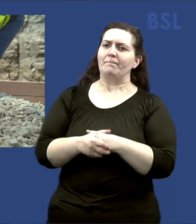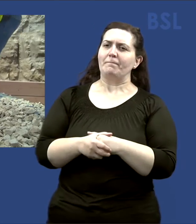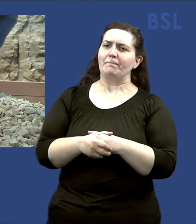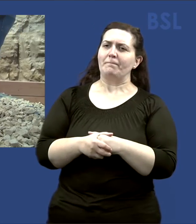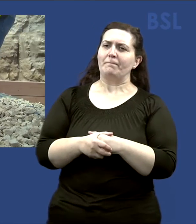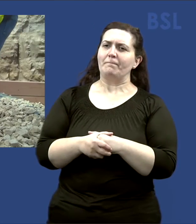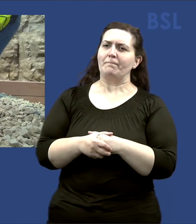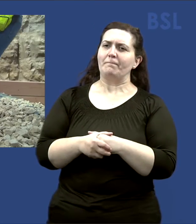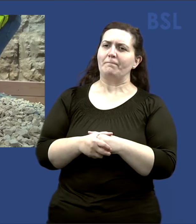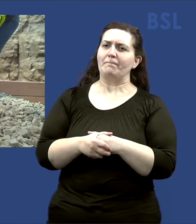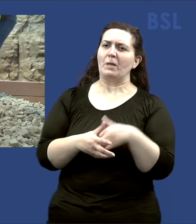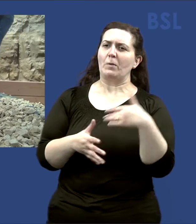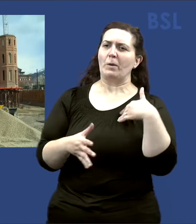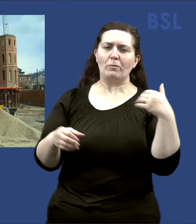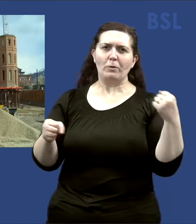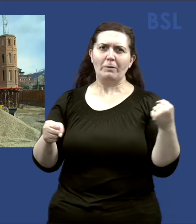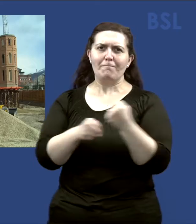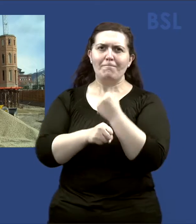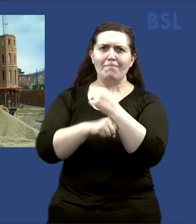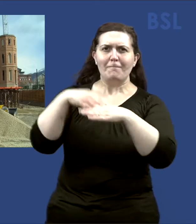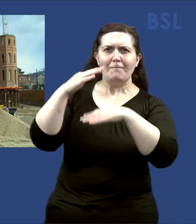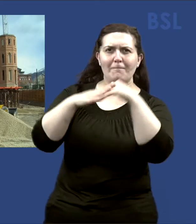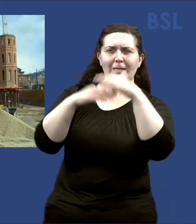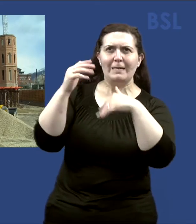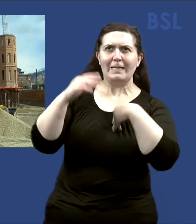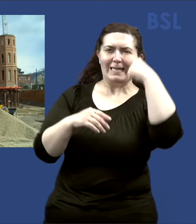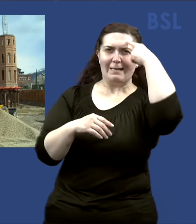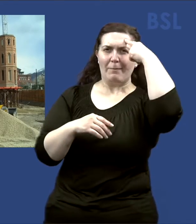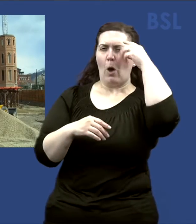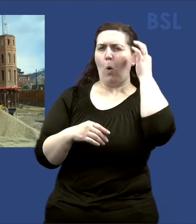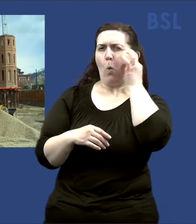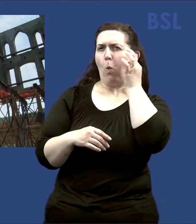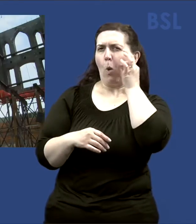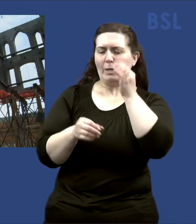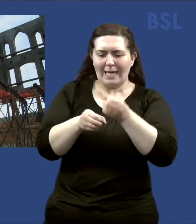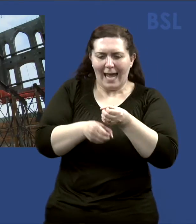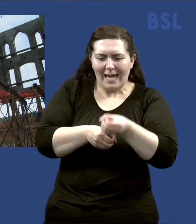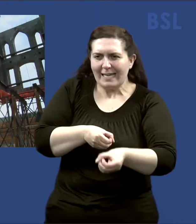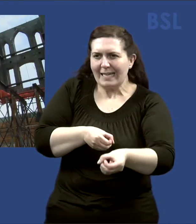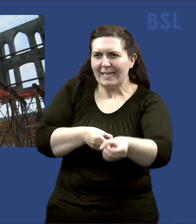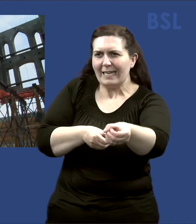"One of the things after it was on stilts, and while we were doing that, we were concerned about the water table.